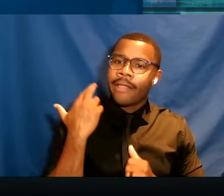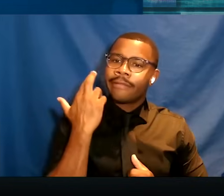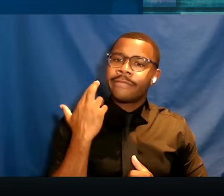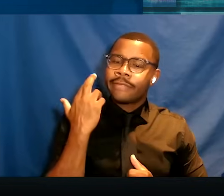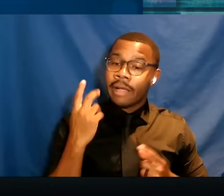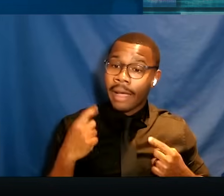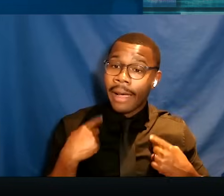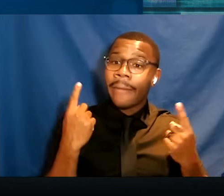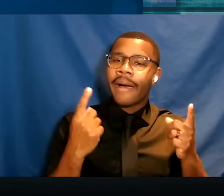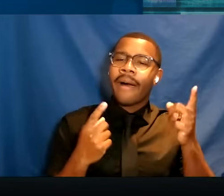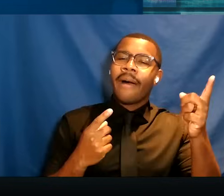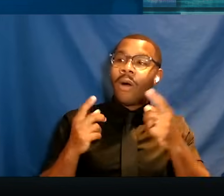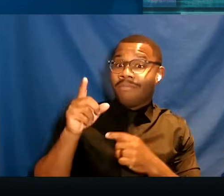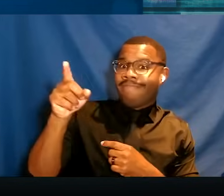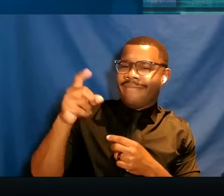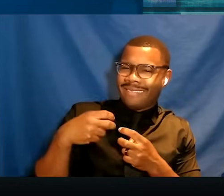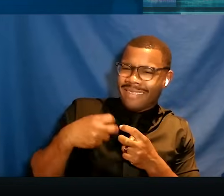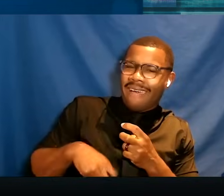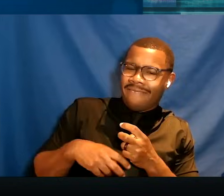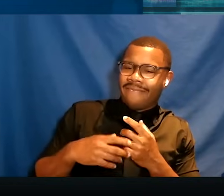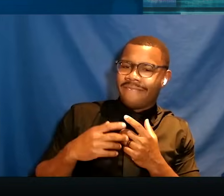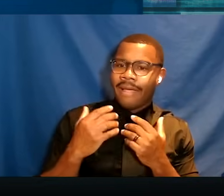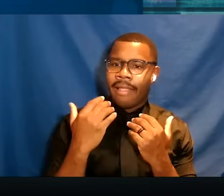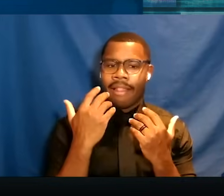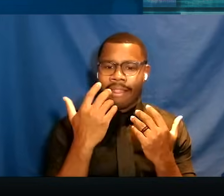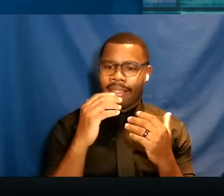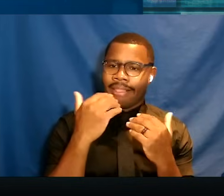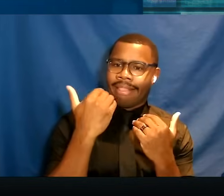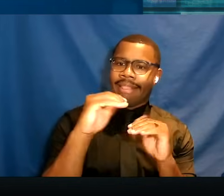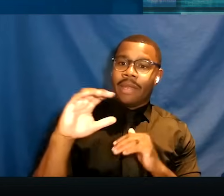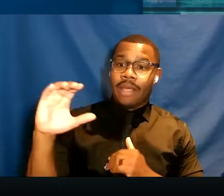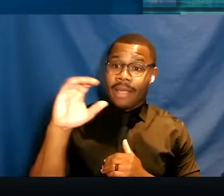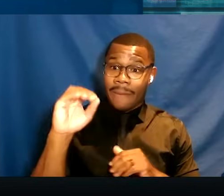on the issue of, you know, limitations on what the company can do in generative AI.